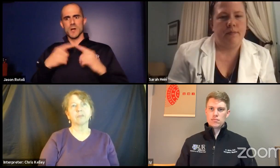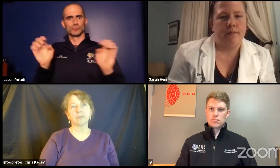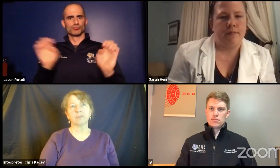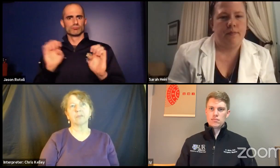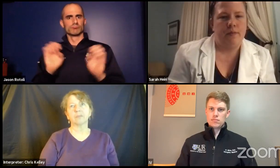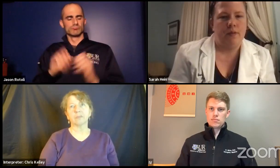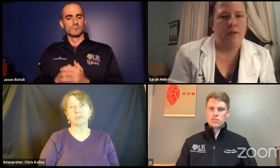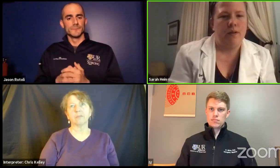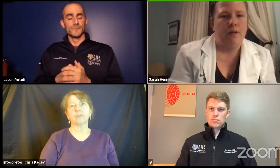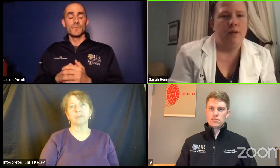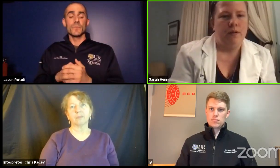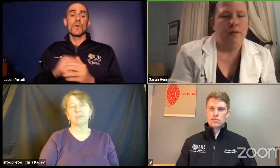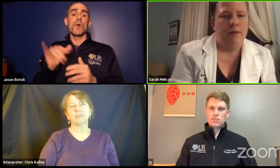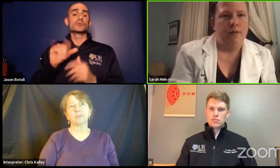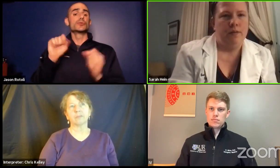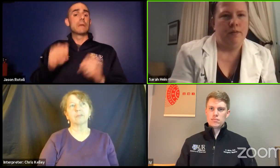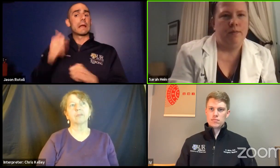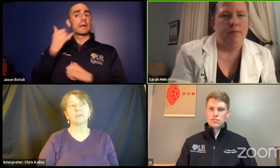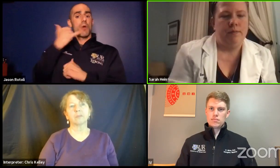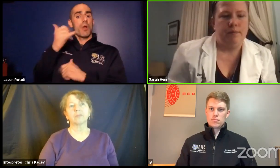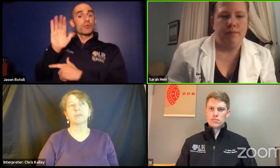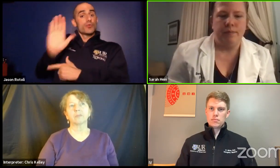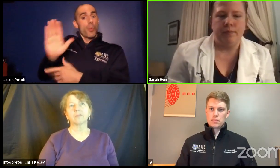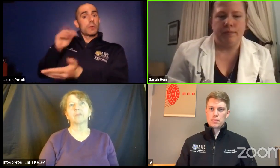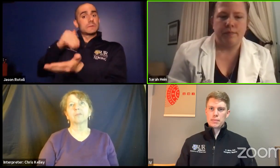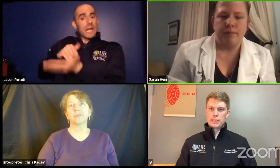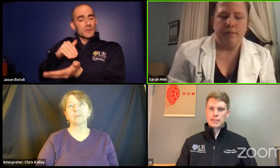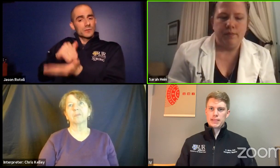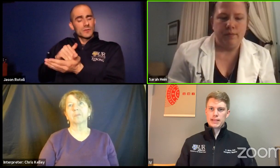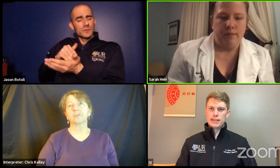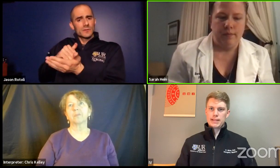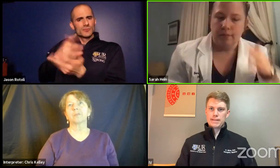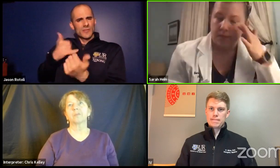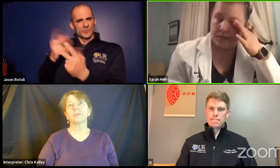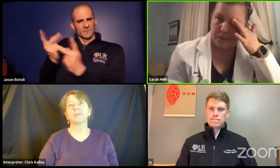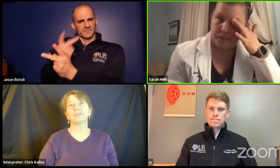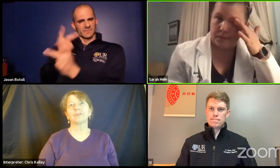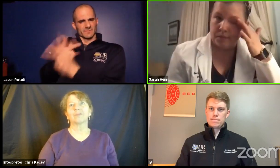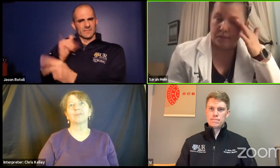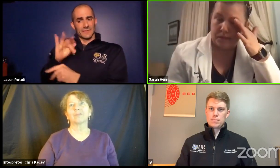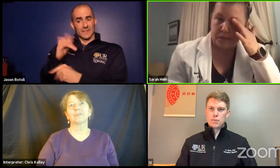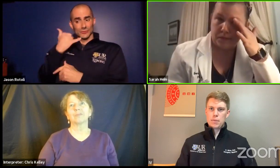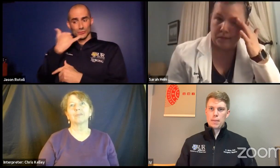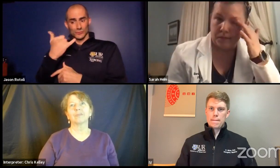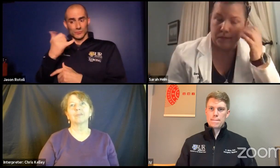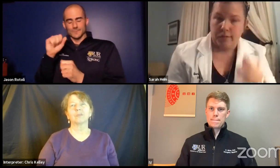myself or call 911, call 911. The prn you speak with will help you decide what to do next.